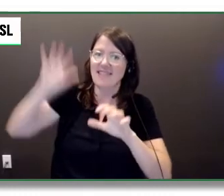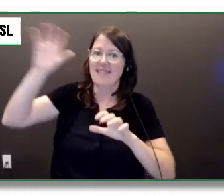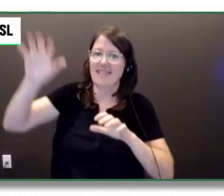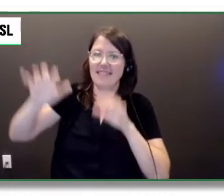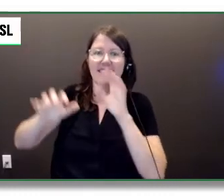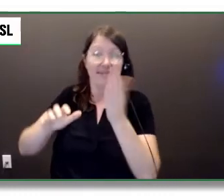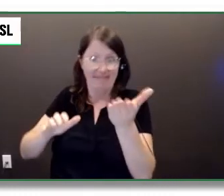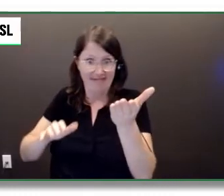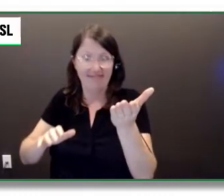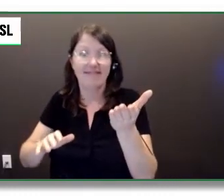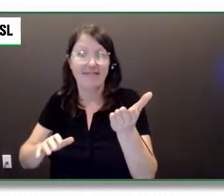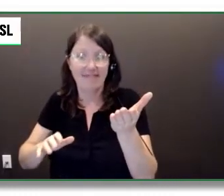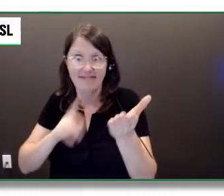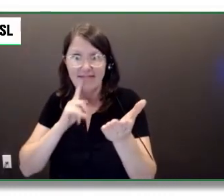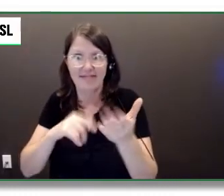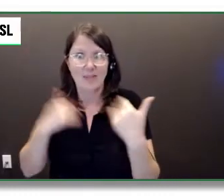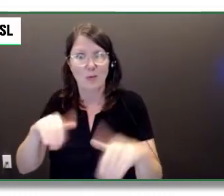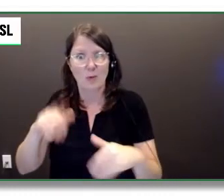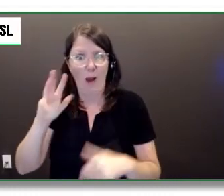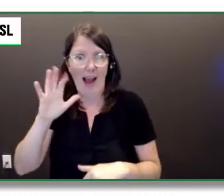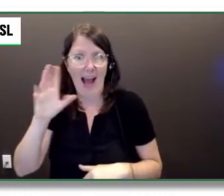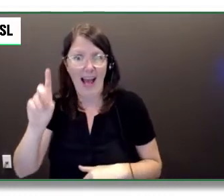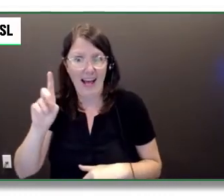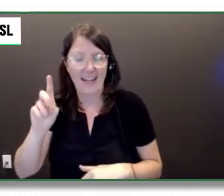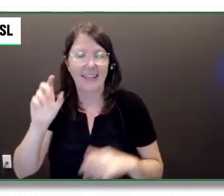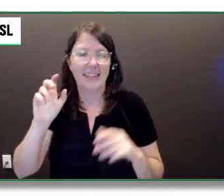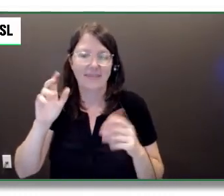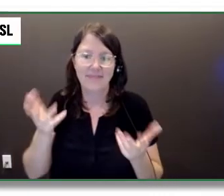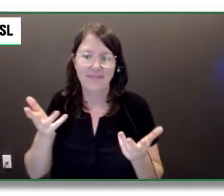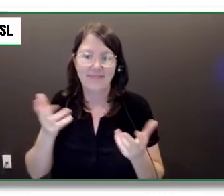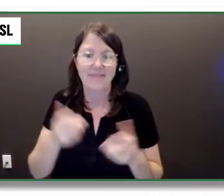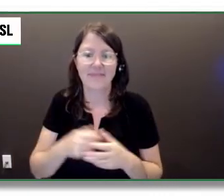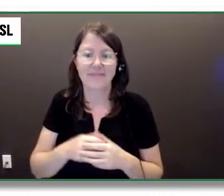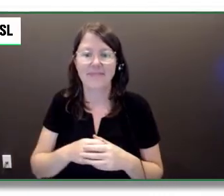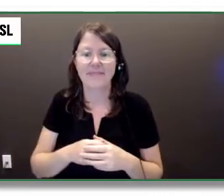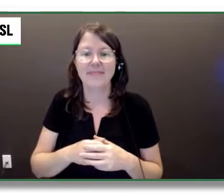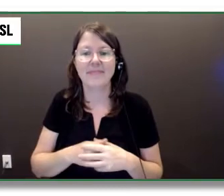actually see someone doing this and we can. So we're on this the side of a